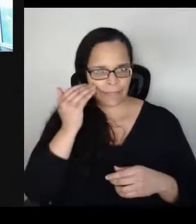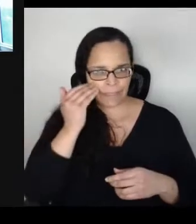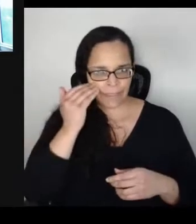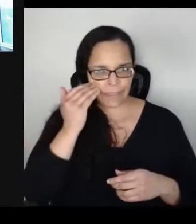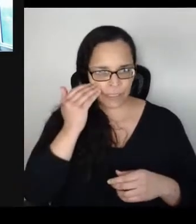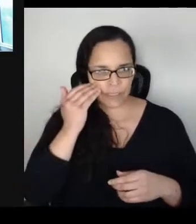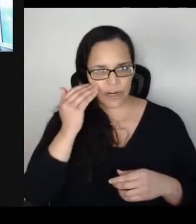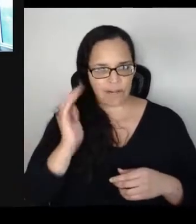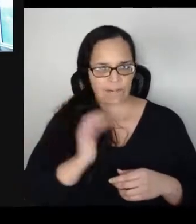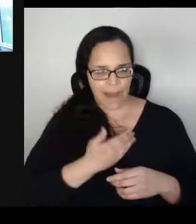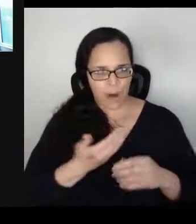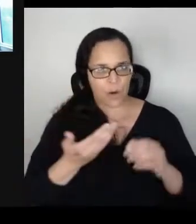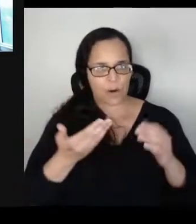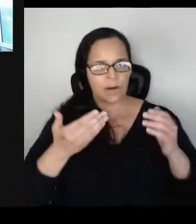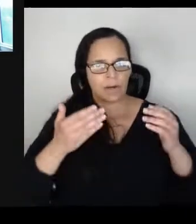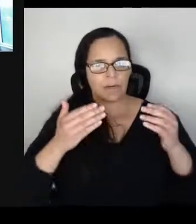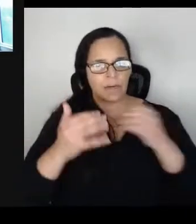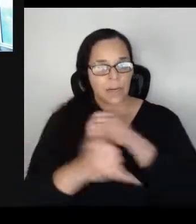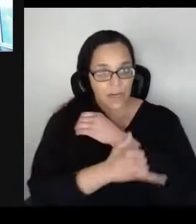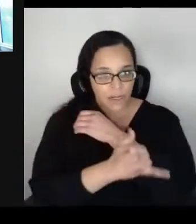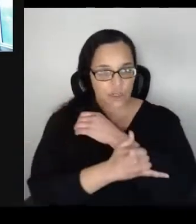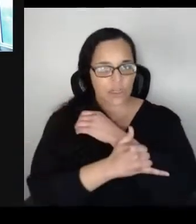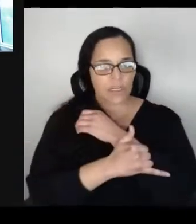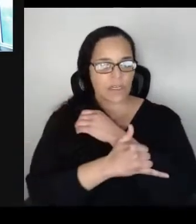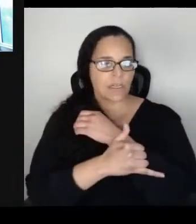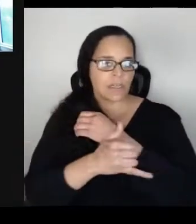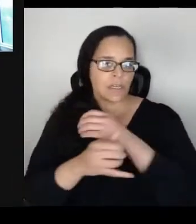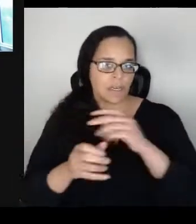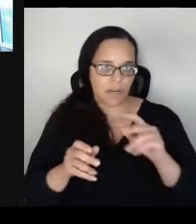of the people in our communities?